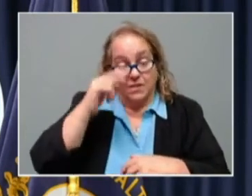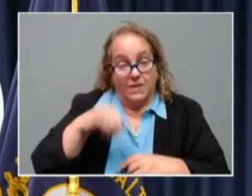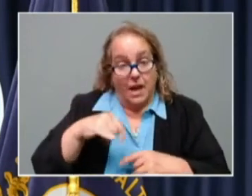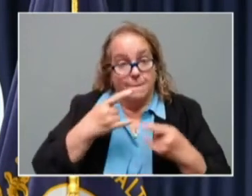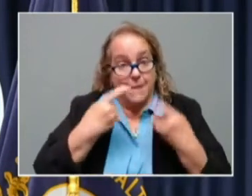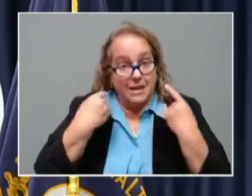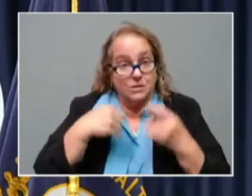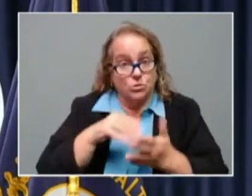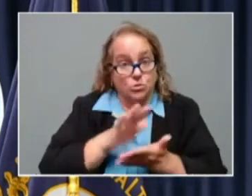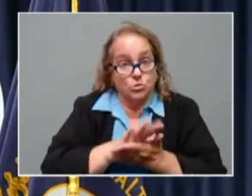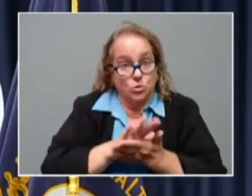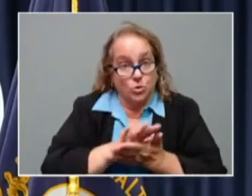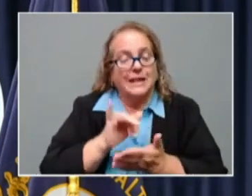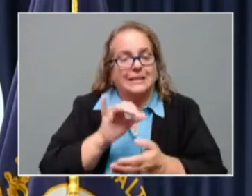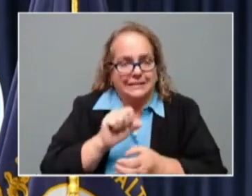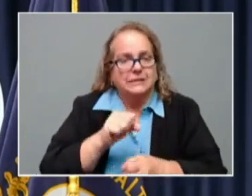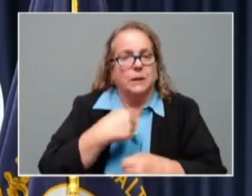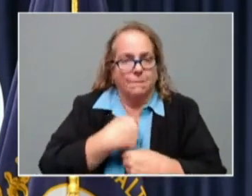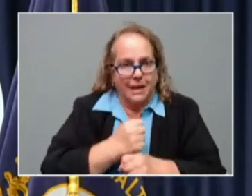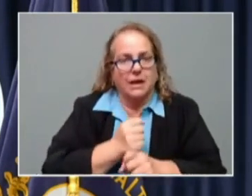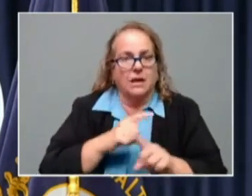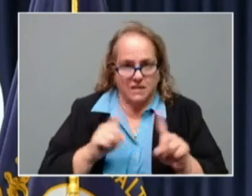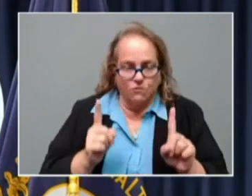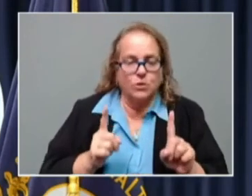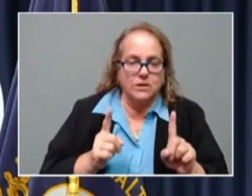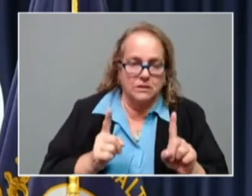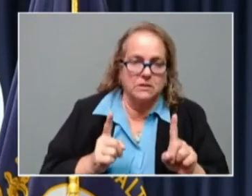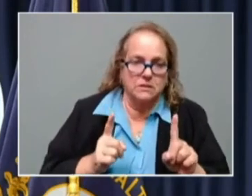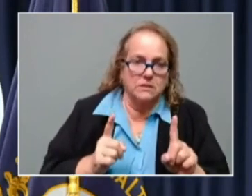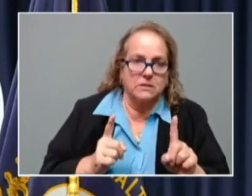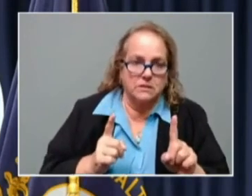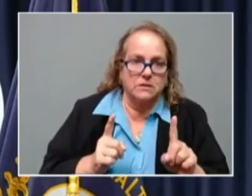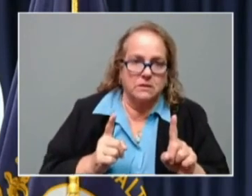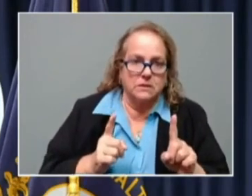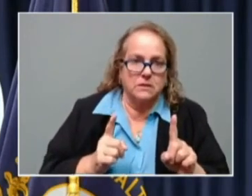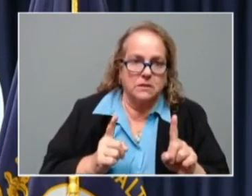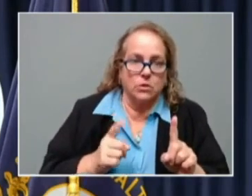making a difference. Uh, it's certainly we would not be where we are today